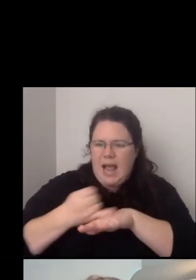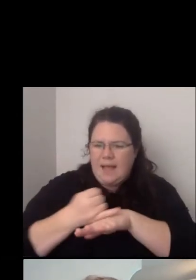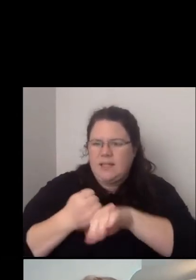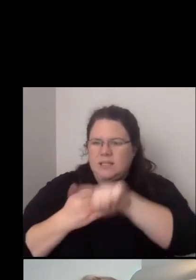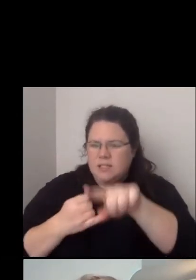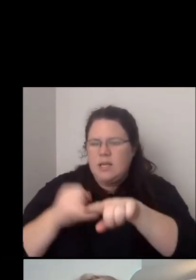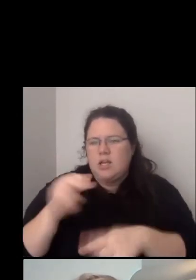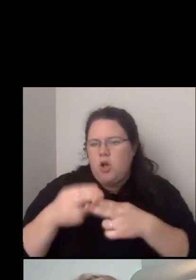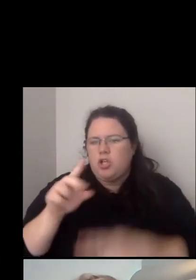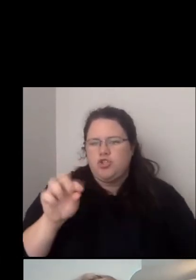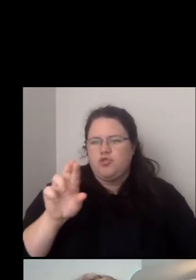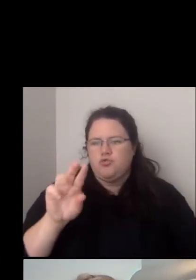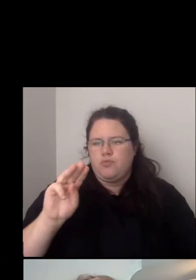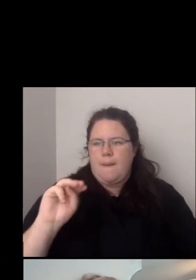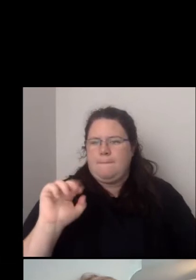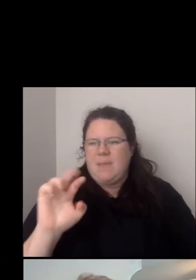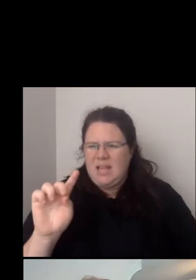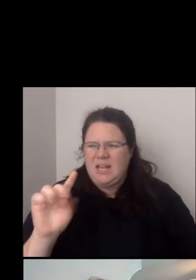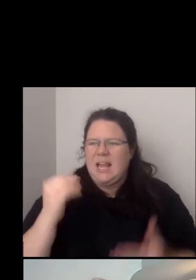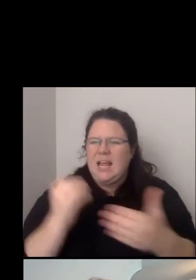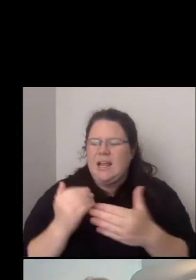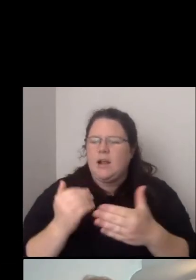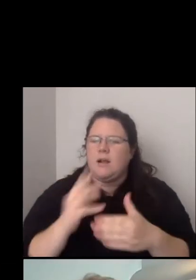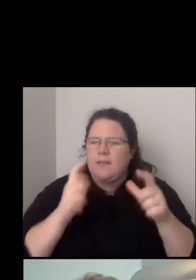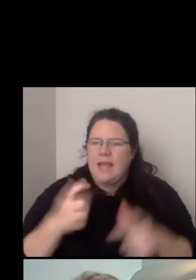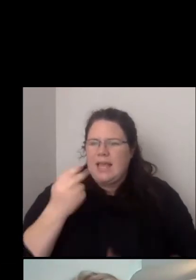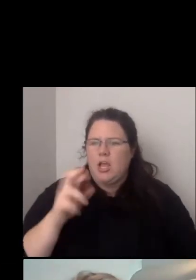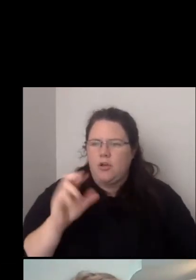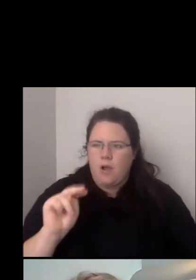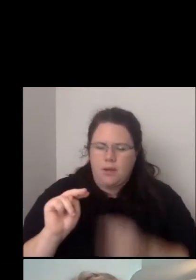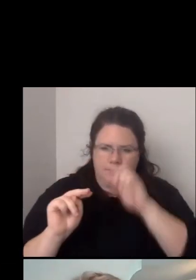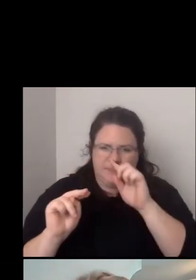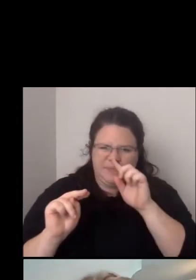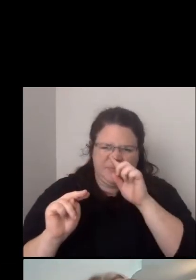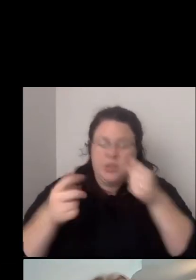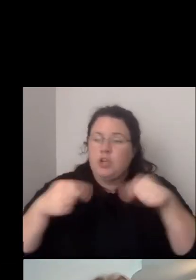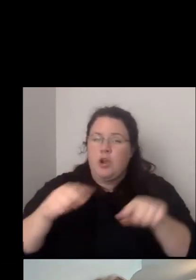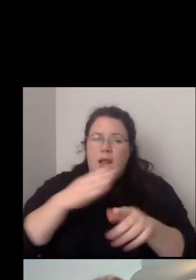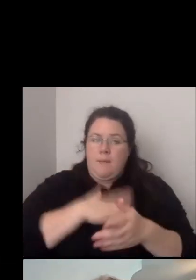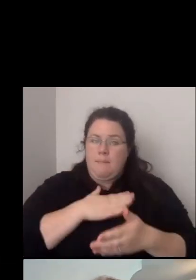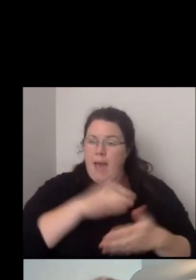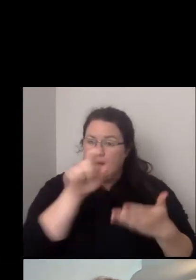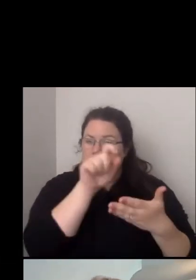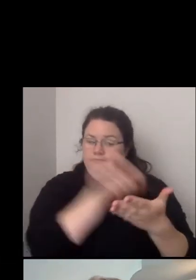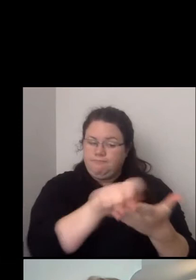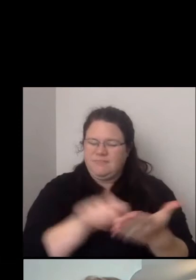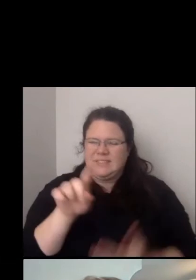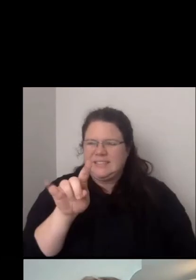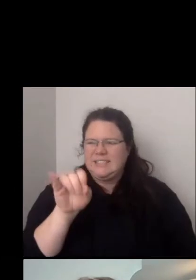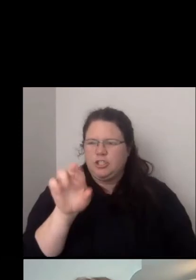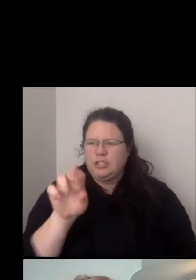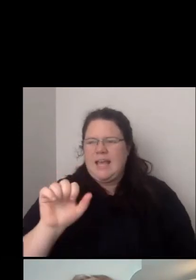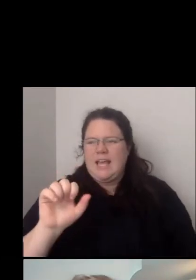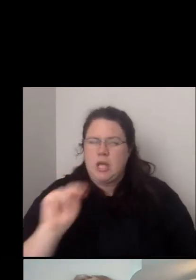And I was looked at other foods during my dissertation, and it was not really paying attention to some of the fruits.